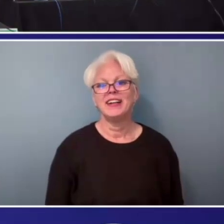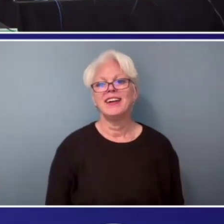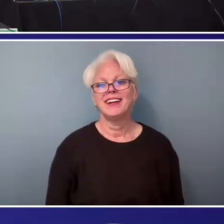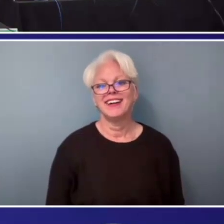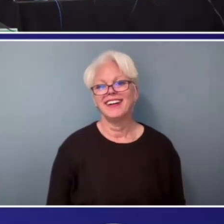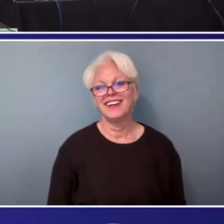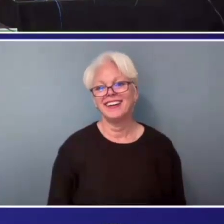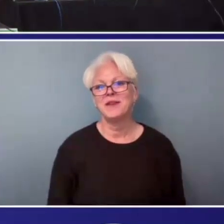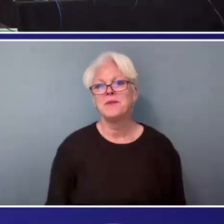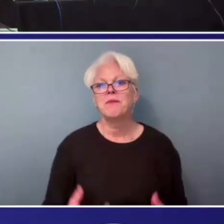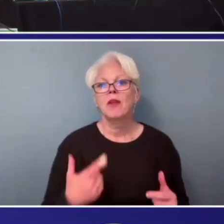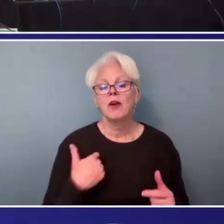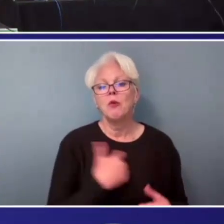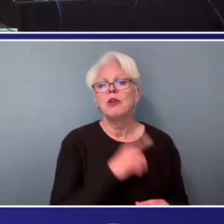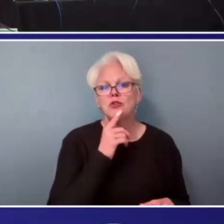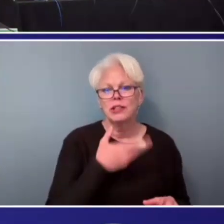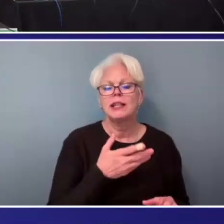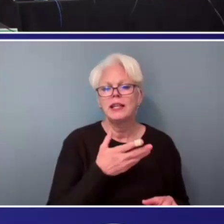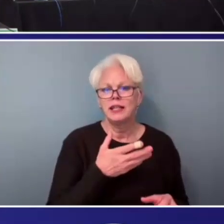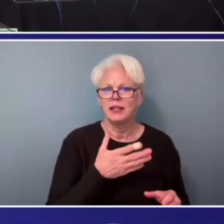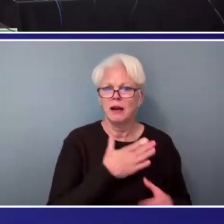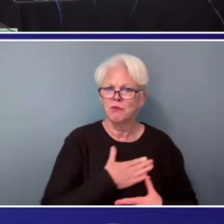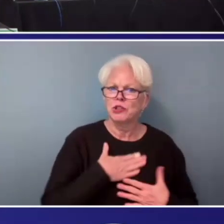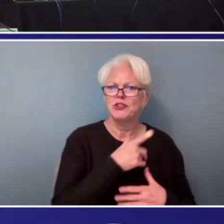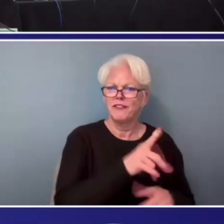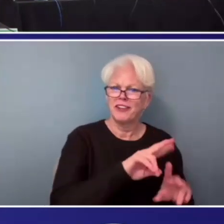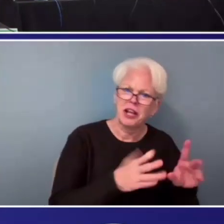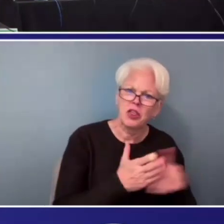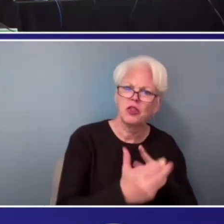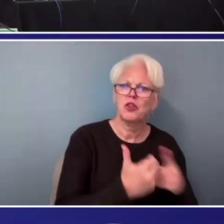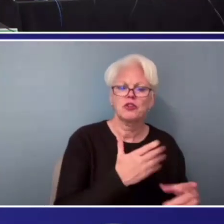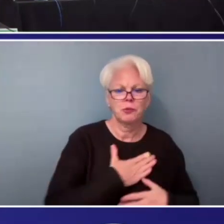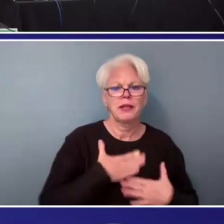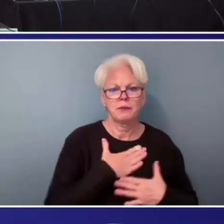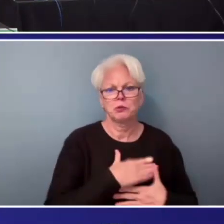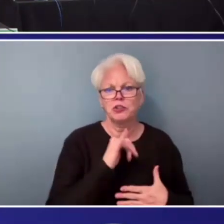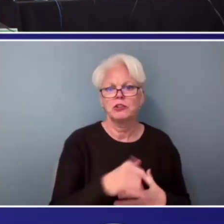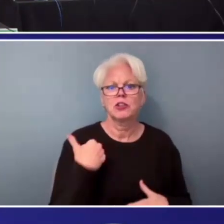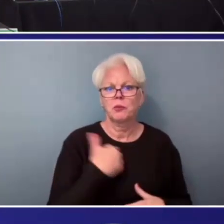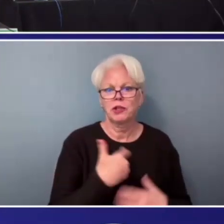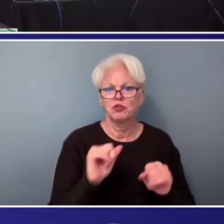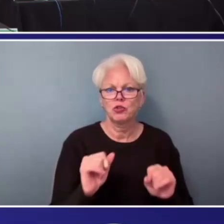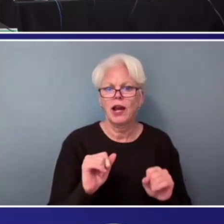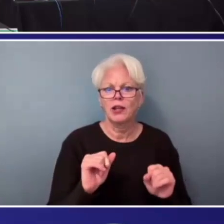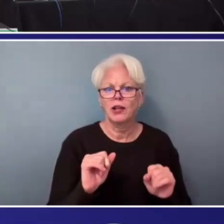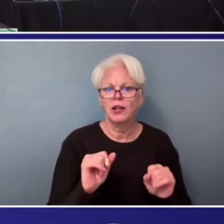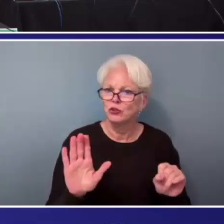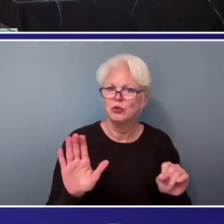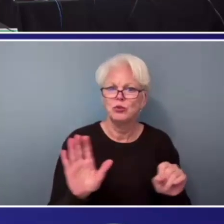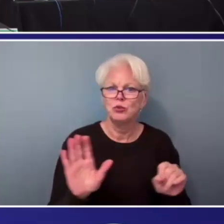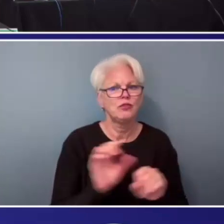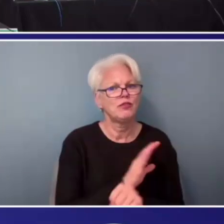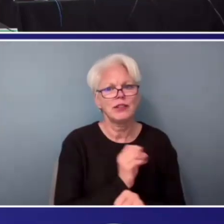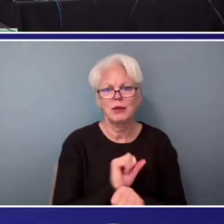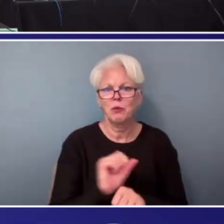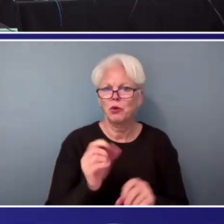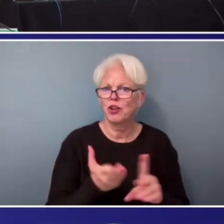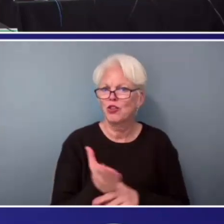we really appreciate the thoroughness of this. And so we are trying to fully, you know, work this through with you. And, you know, I appreciate you being a